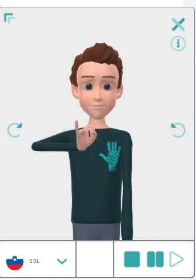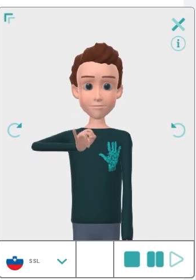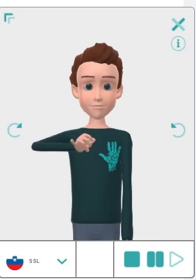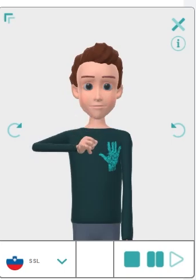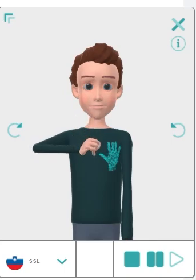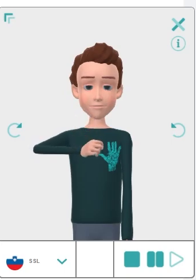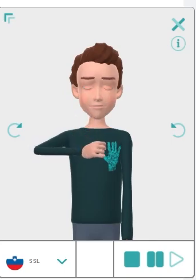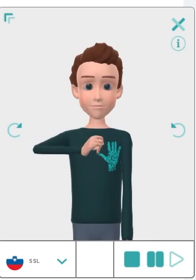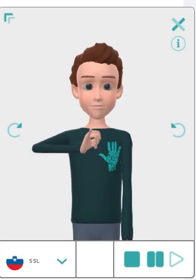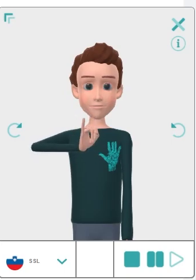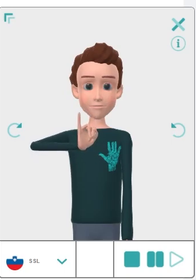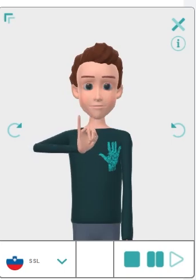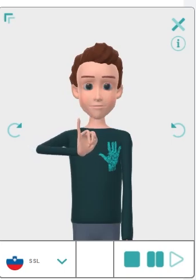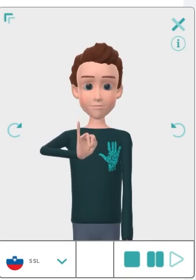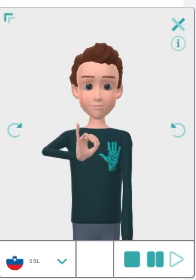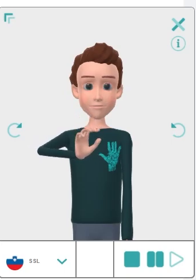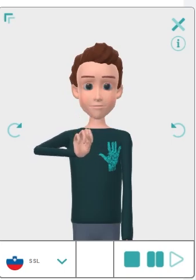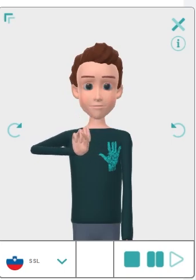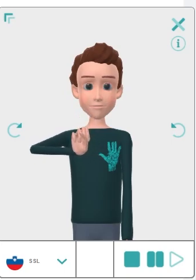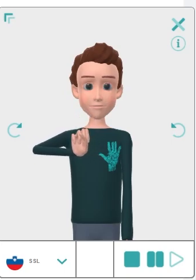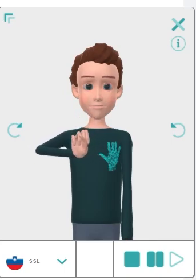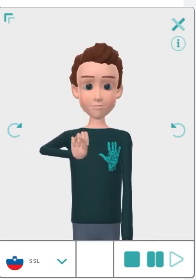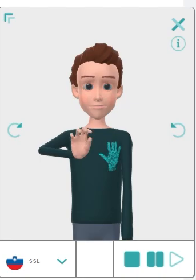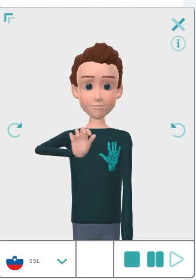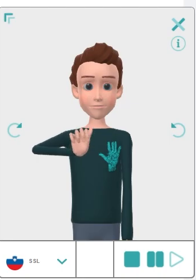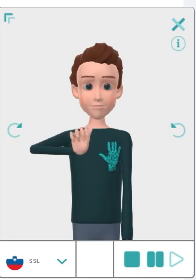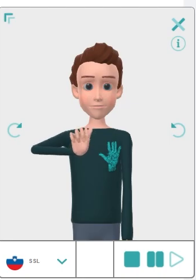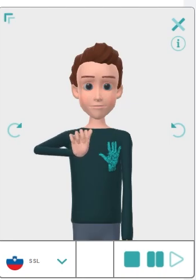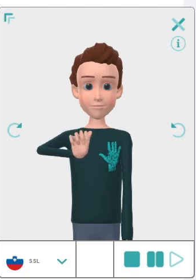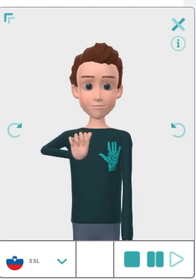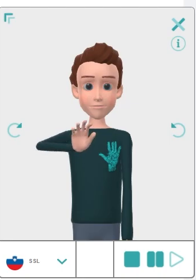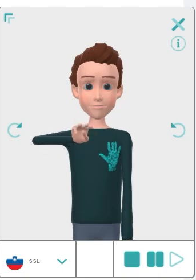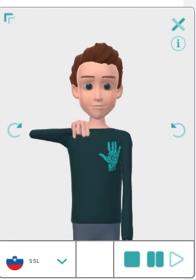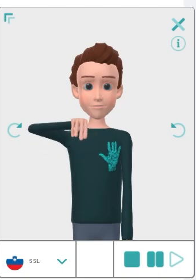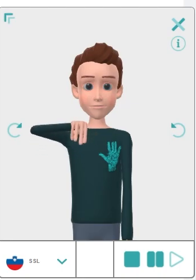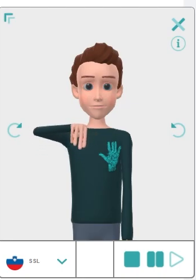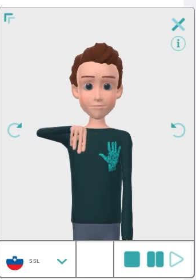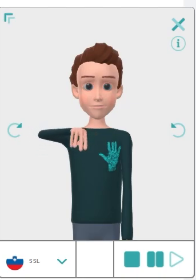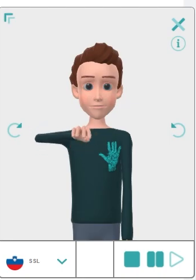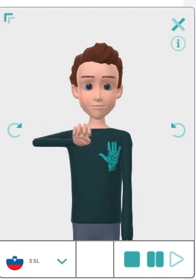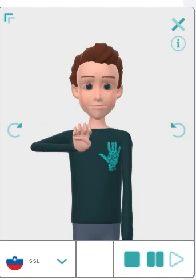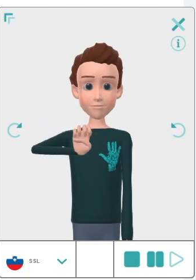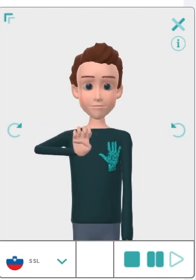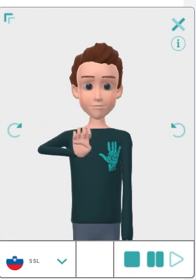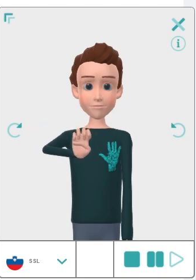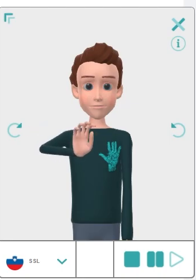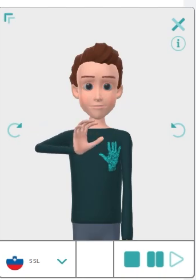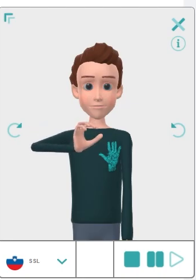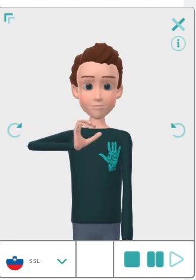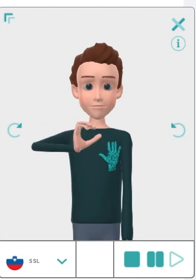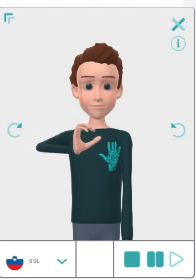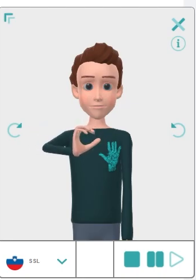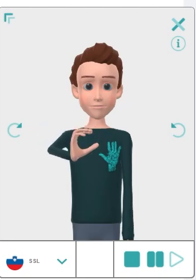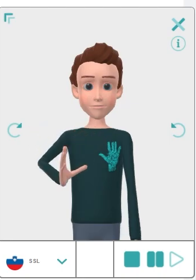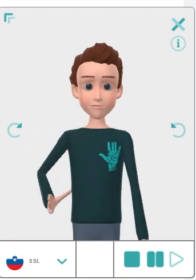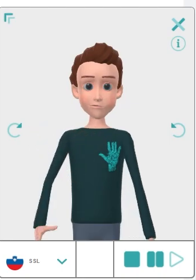or the definition was not made to reflect the changes between the spoken and sign language in, for example when conjugating, the words are automatically